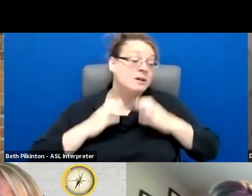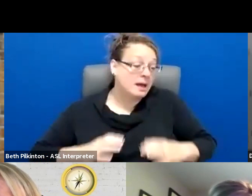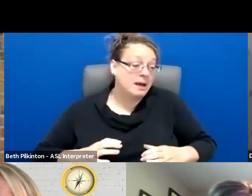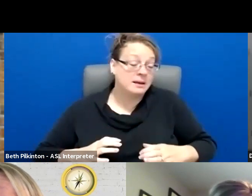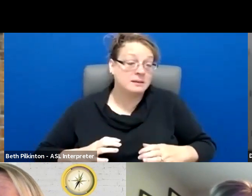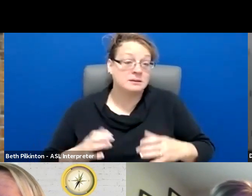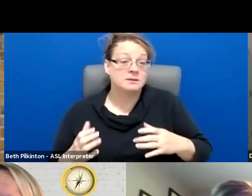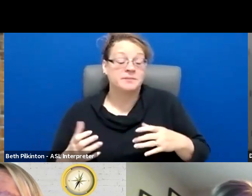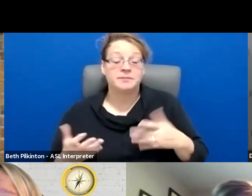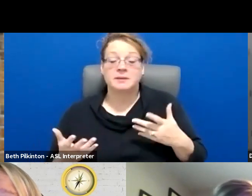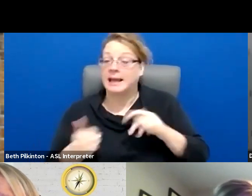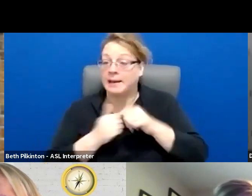How can your company diversify their employment to really better serve those constituents.